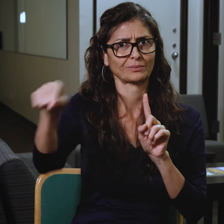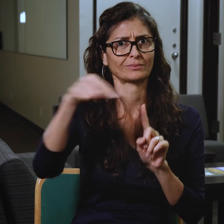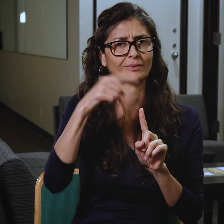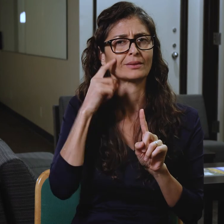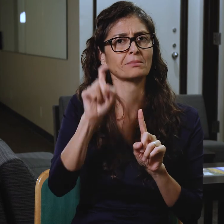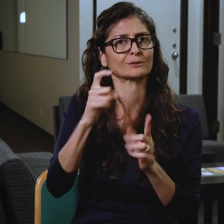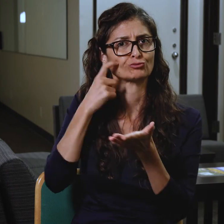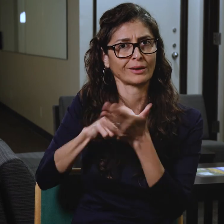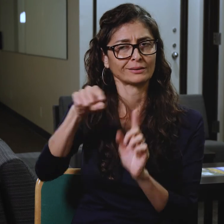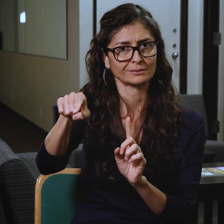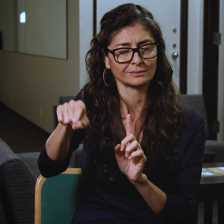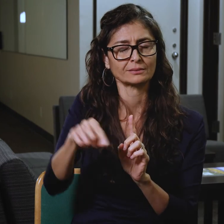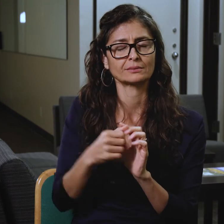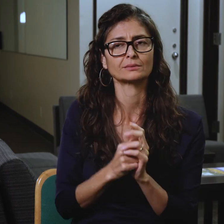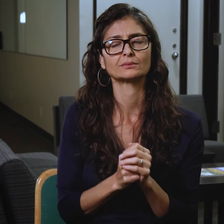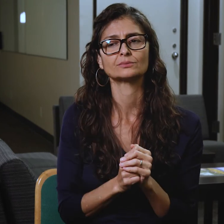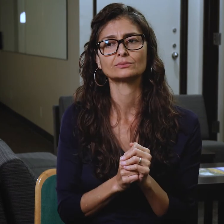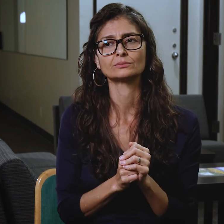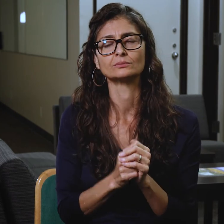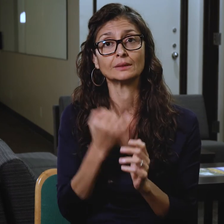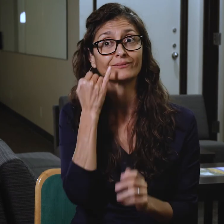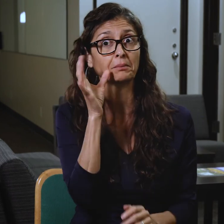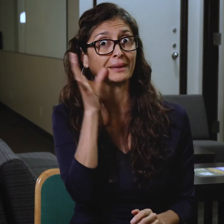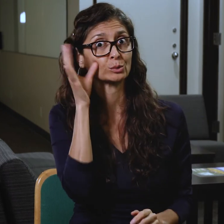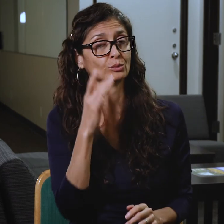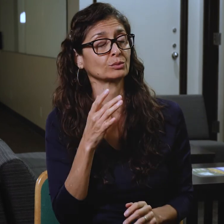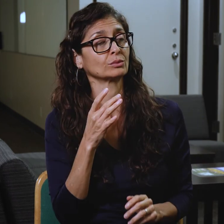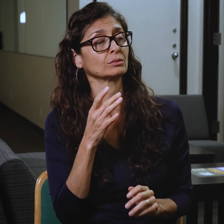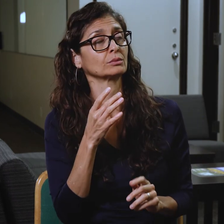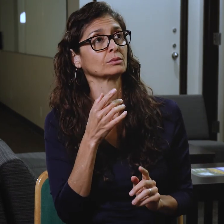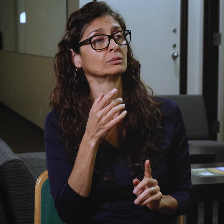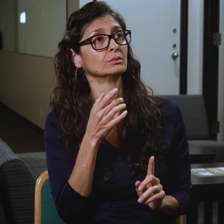So the differences need to be recognized.